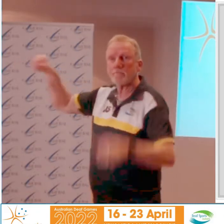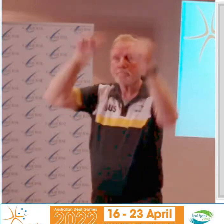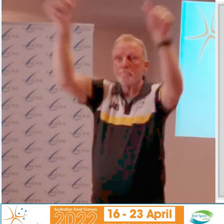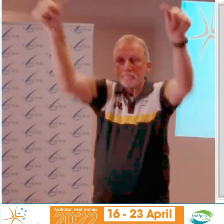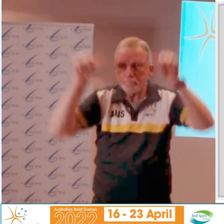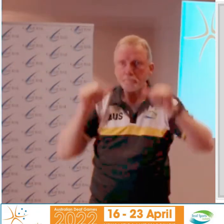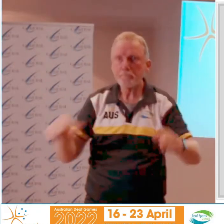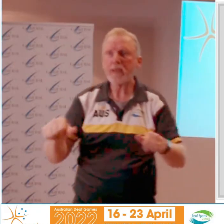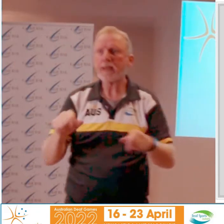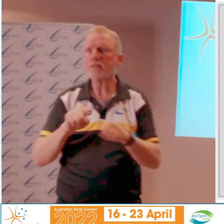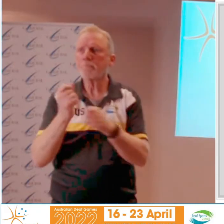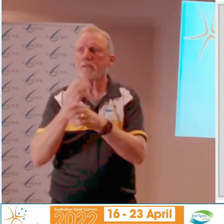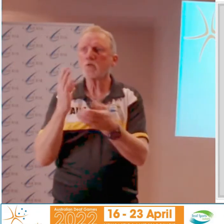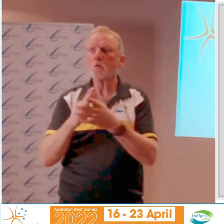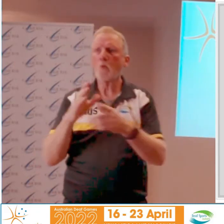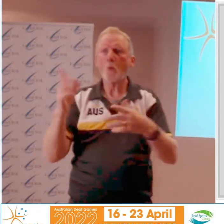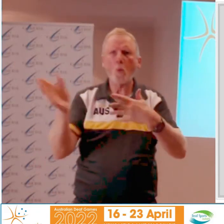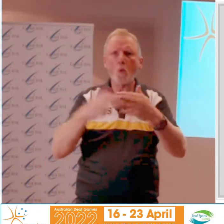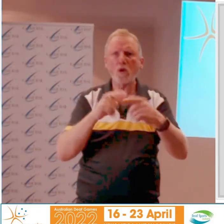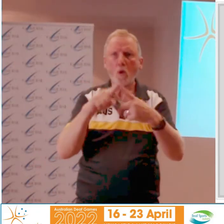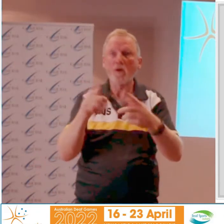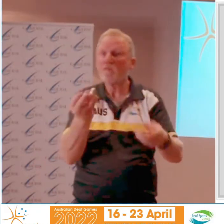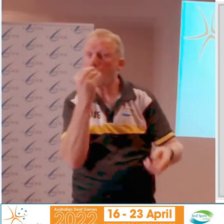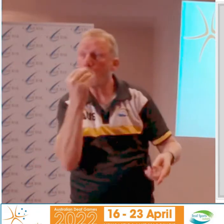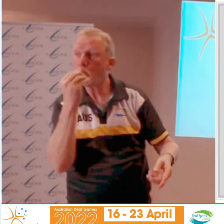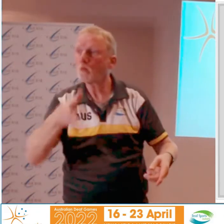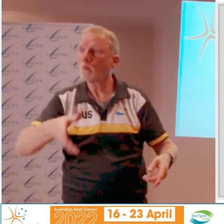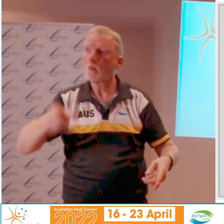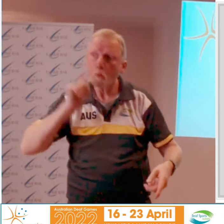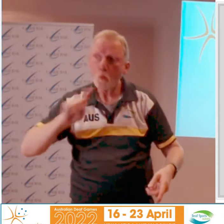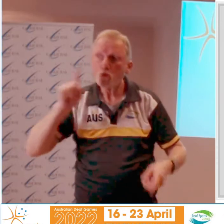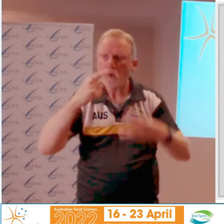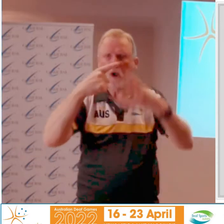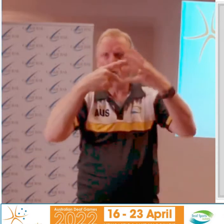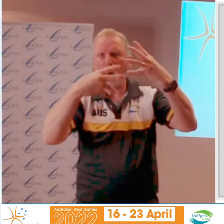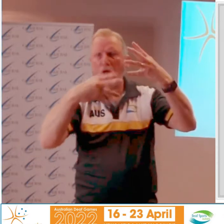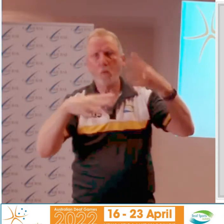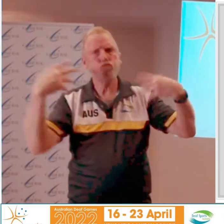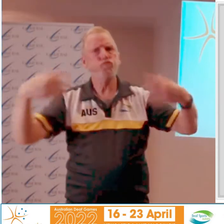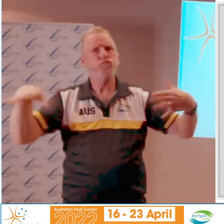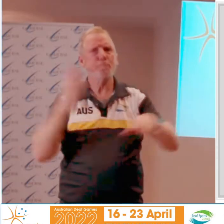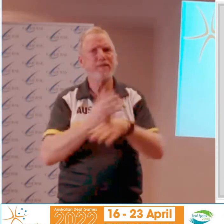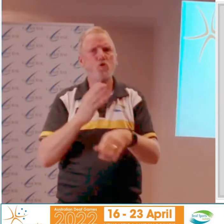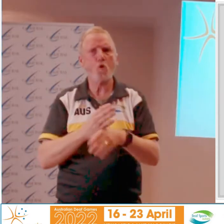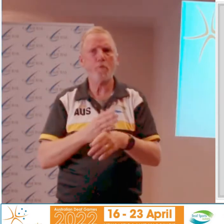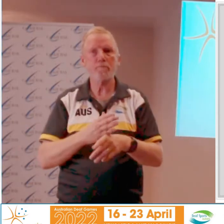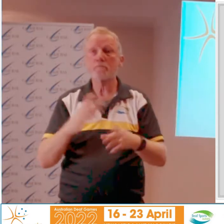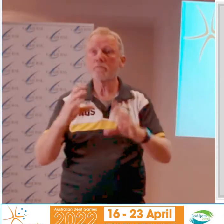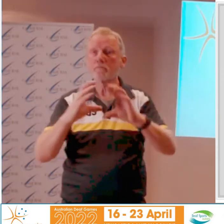also banners like the one you see behind me